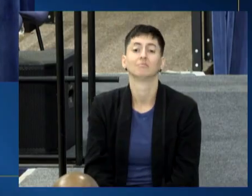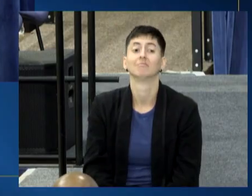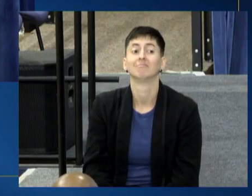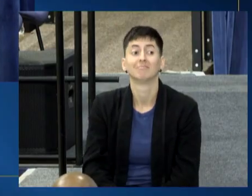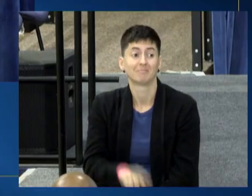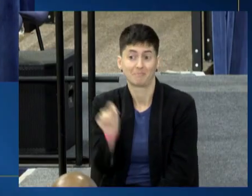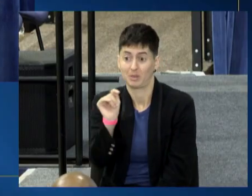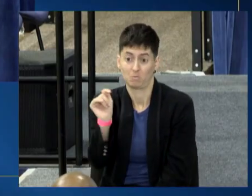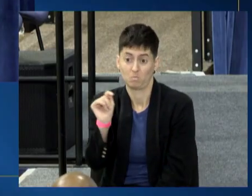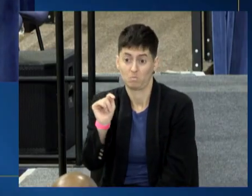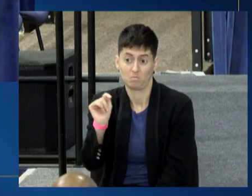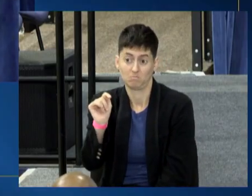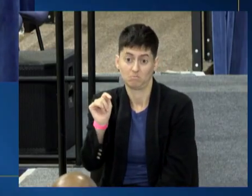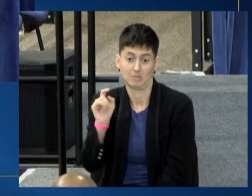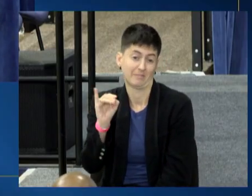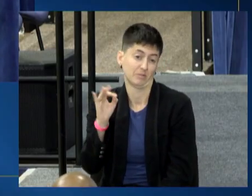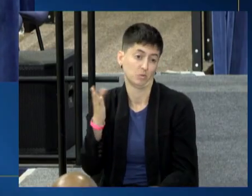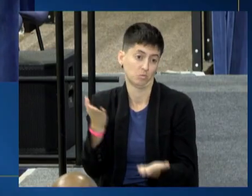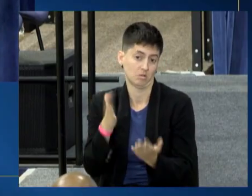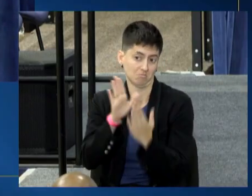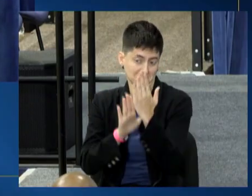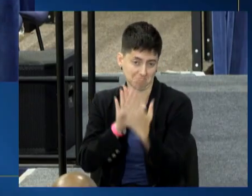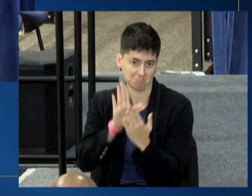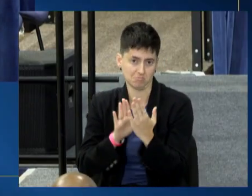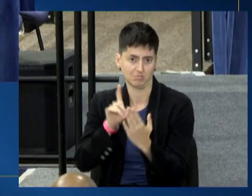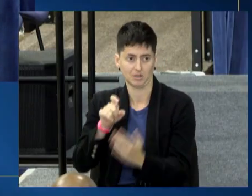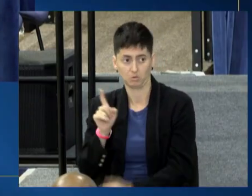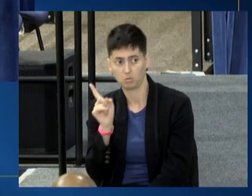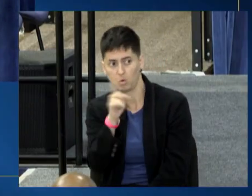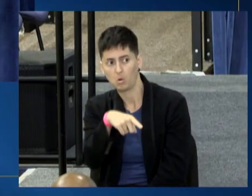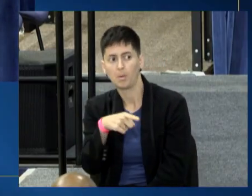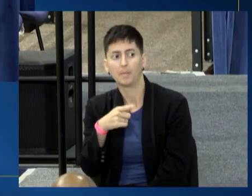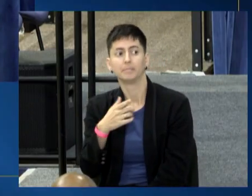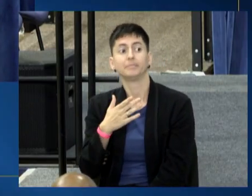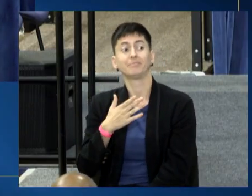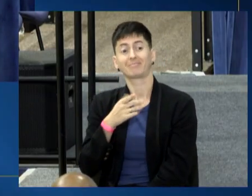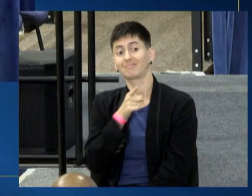any point, up into my left or your right, if you follow the signs by the elevators,